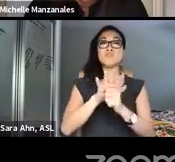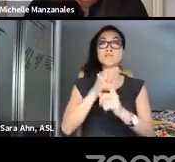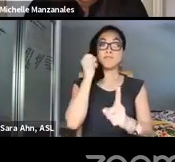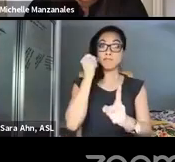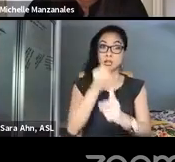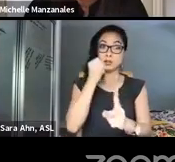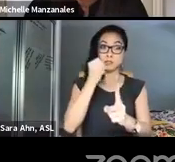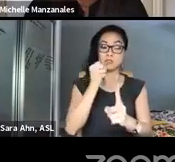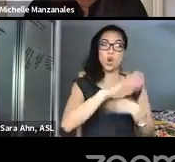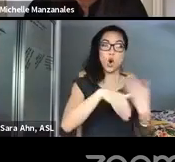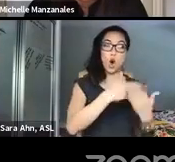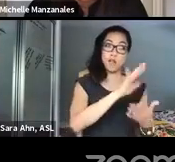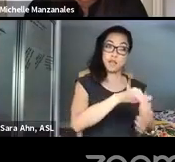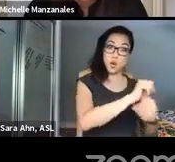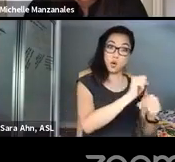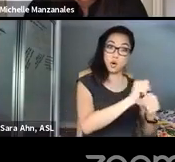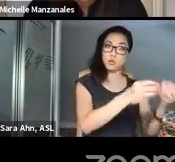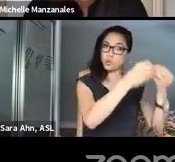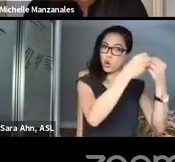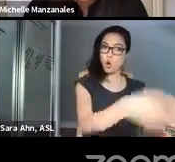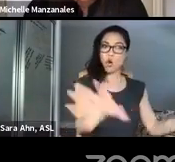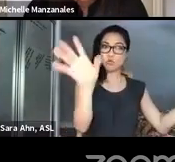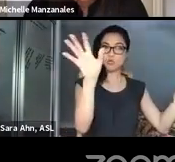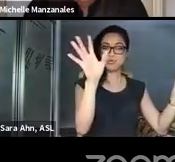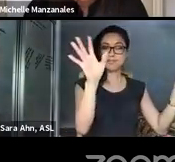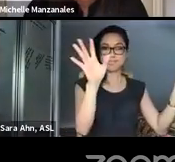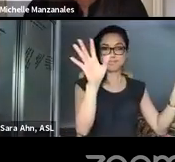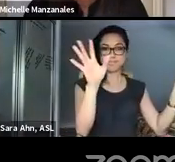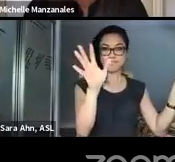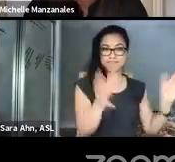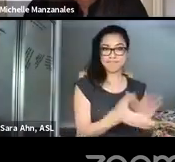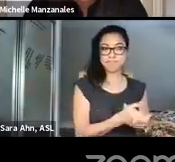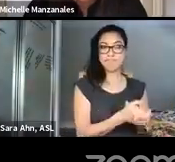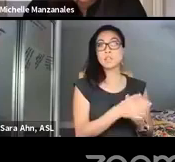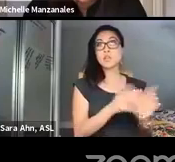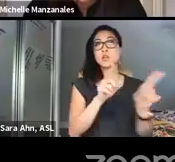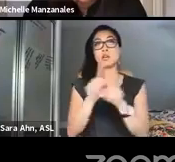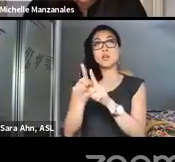it is just a different way doing the same things though at Ballet Hispanico that we have been doing